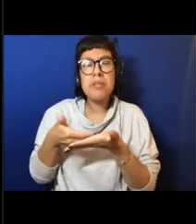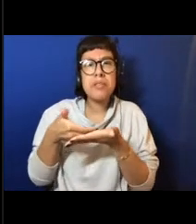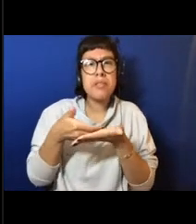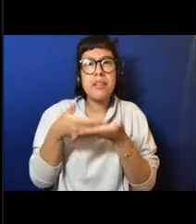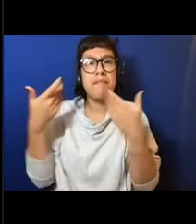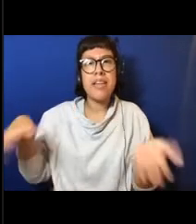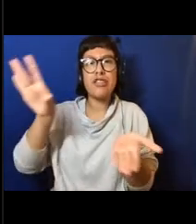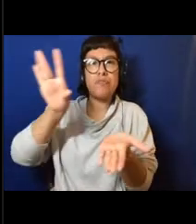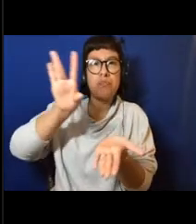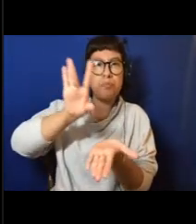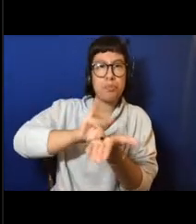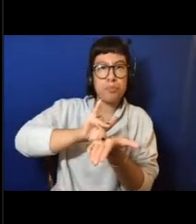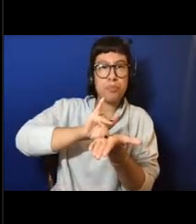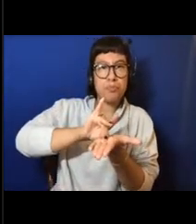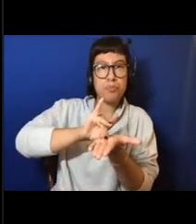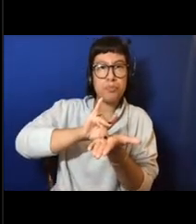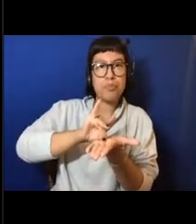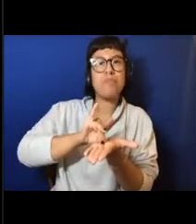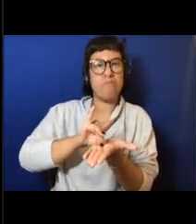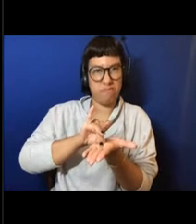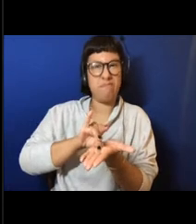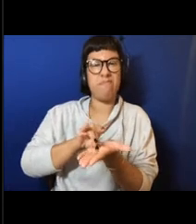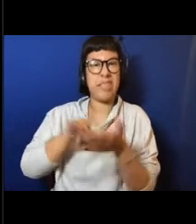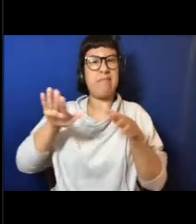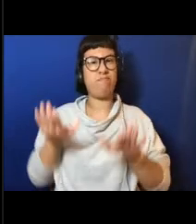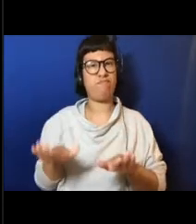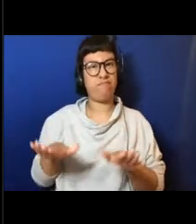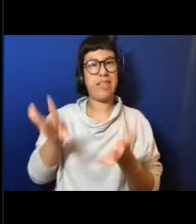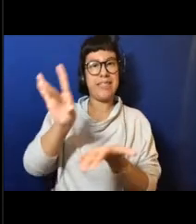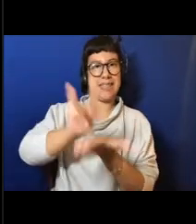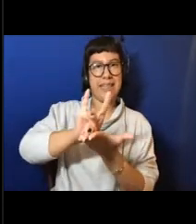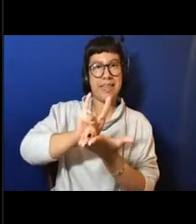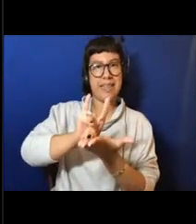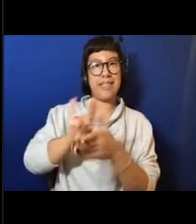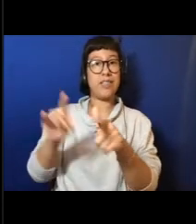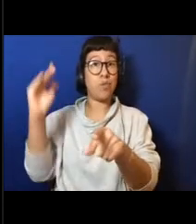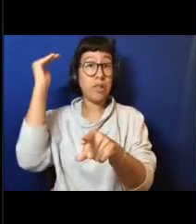That's what's called when they sink down into the water, they settle on to this adult oyster shell.